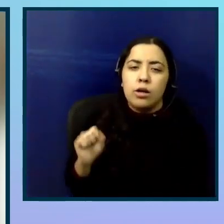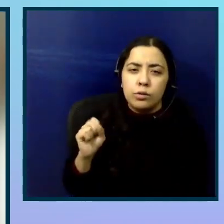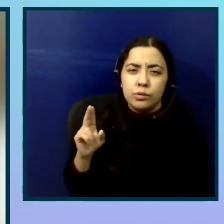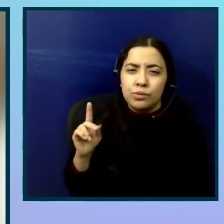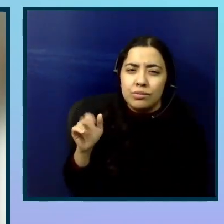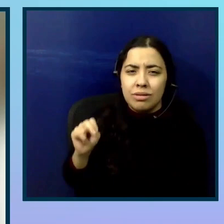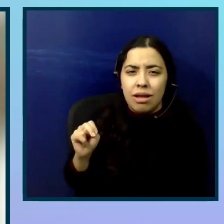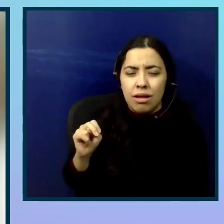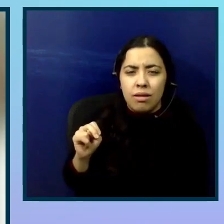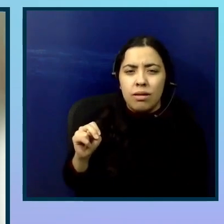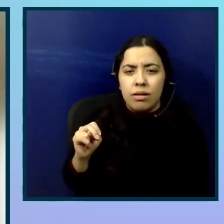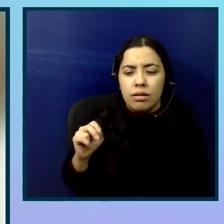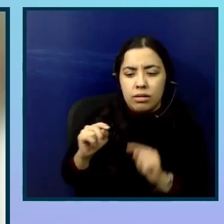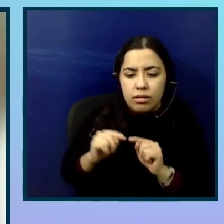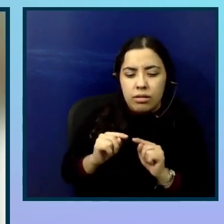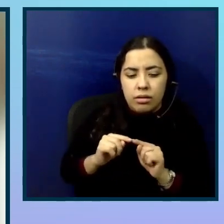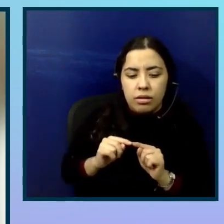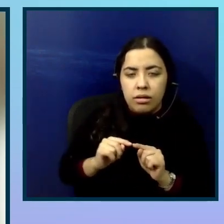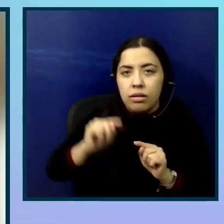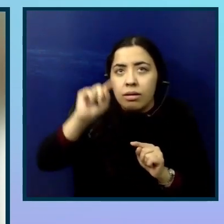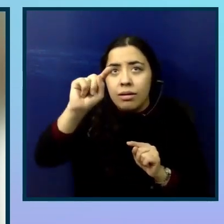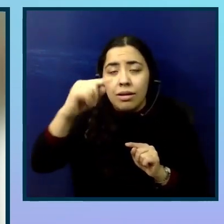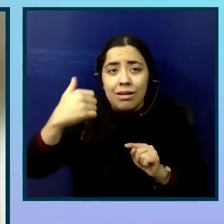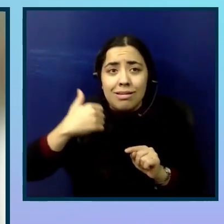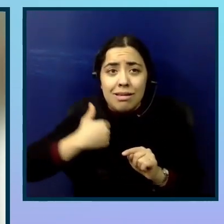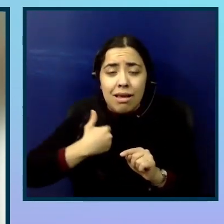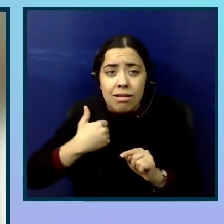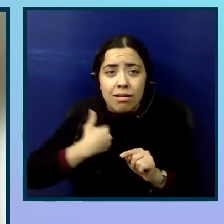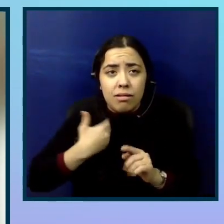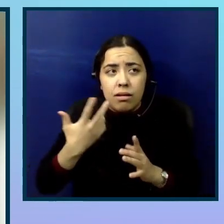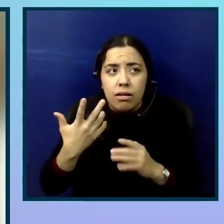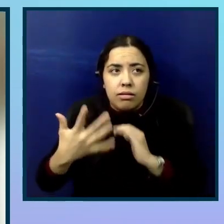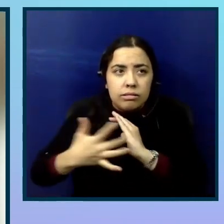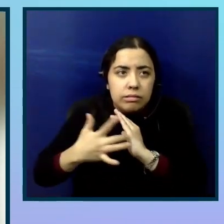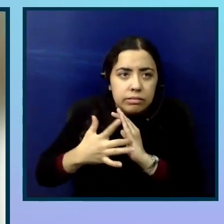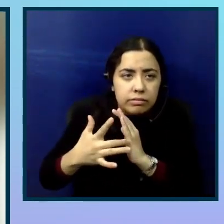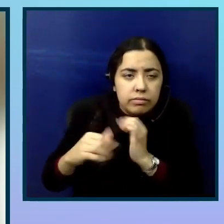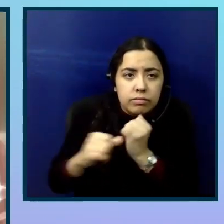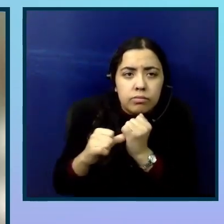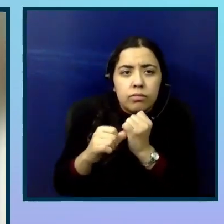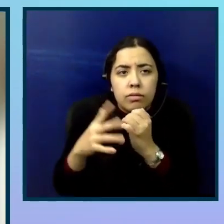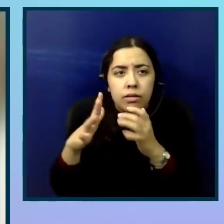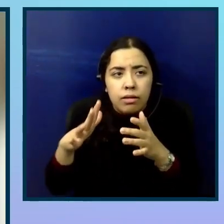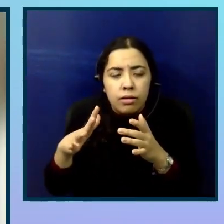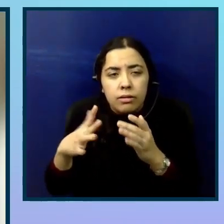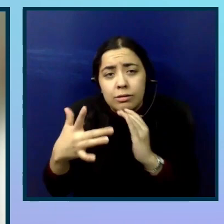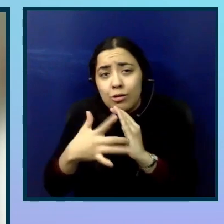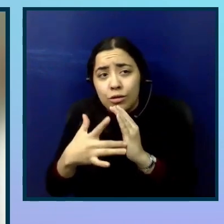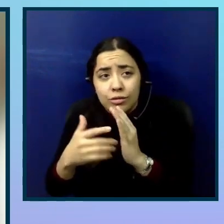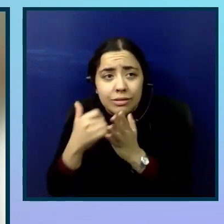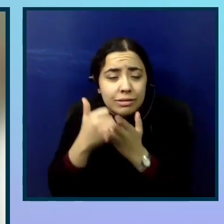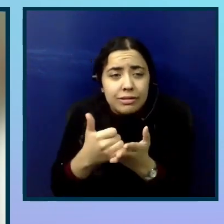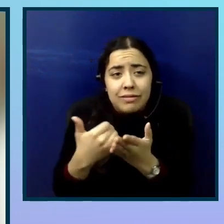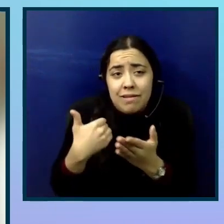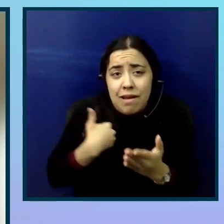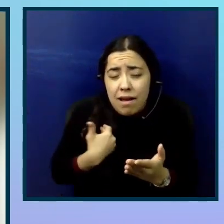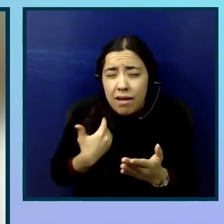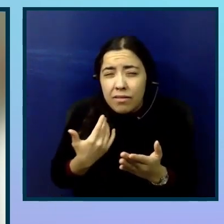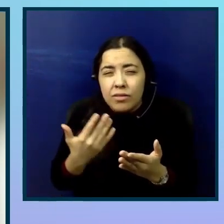to people in Canada to the same type of assisted technology. And you're dealing with cultural differences,